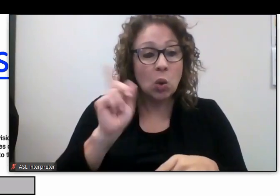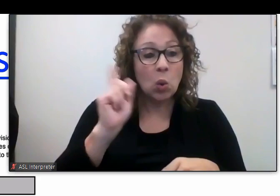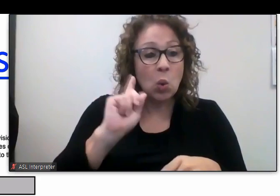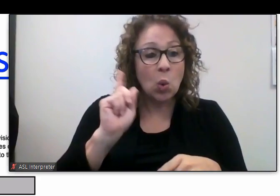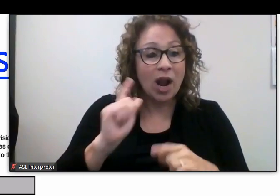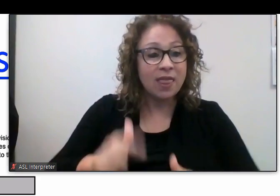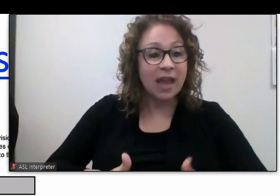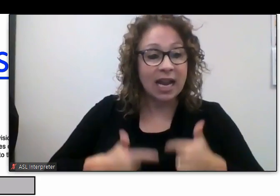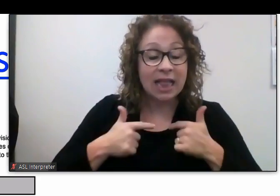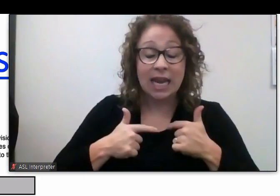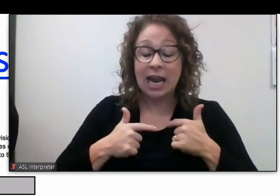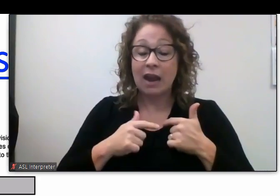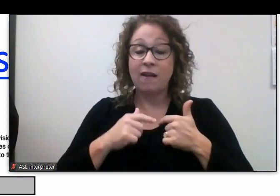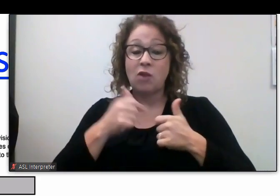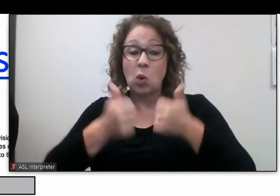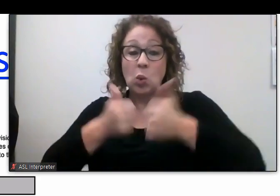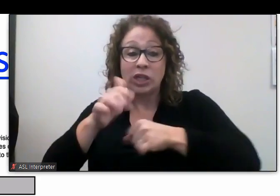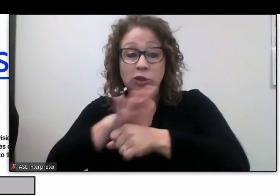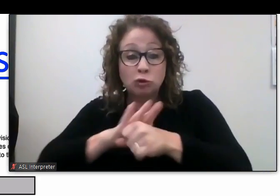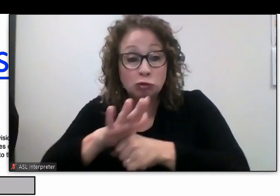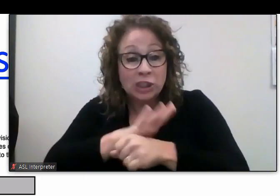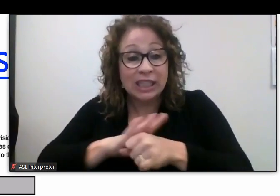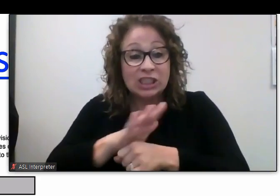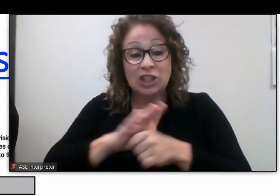or what region of North Carolina they serve.